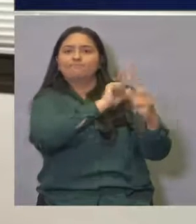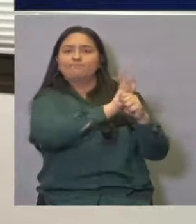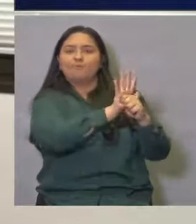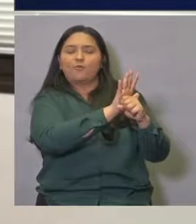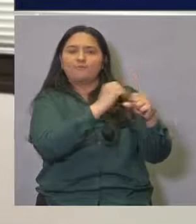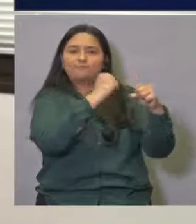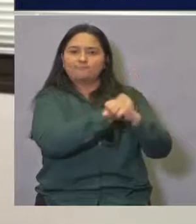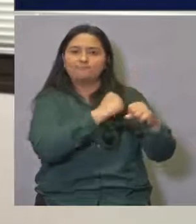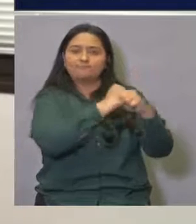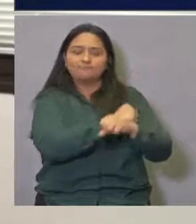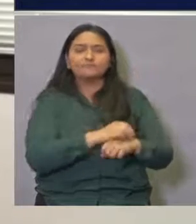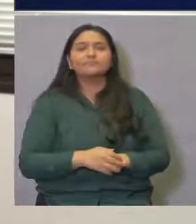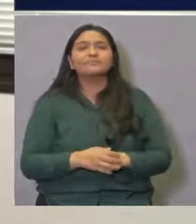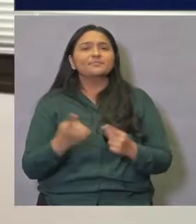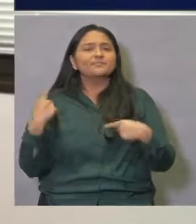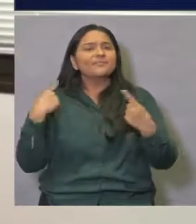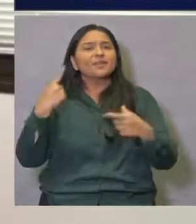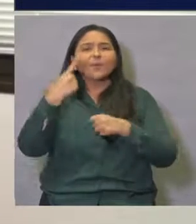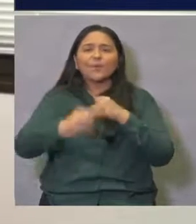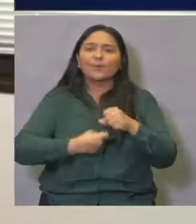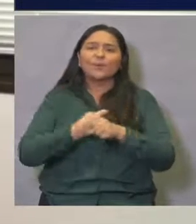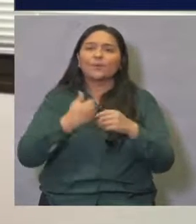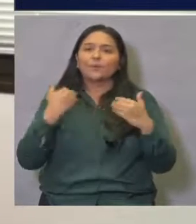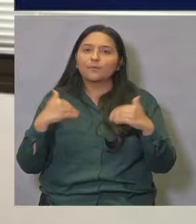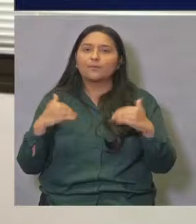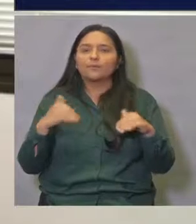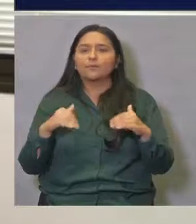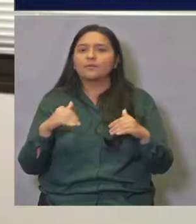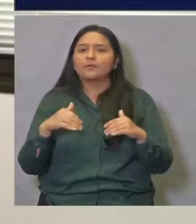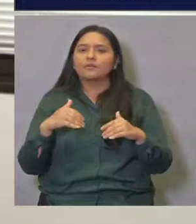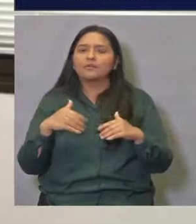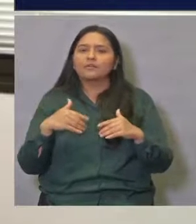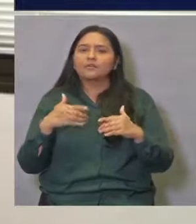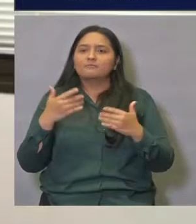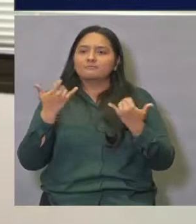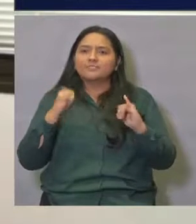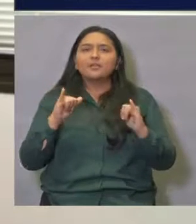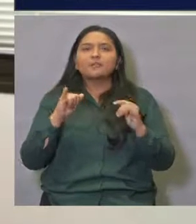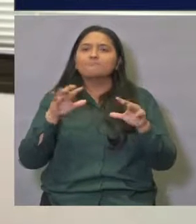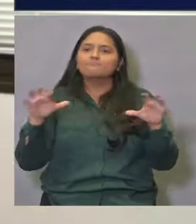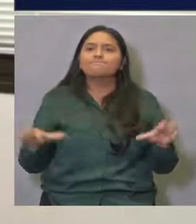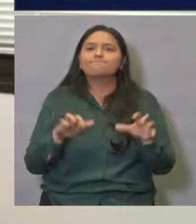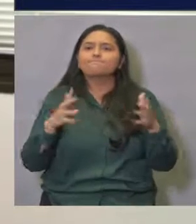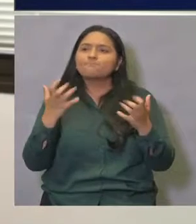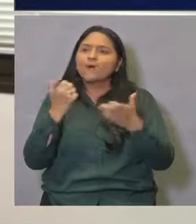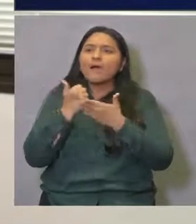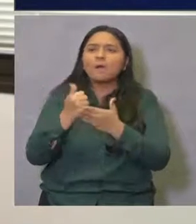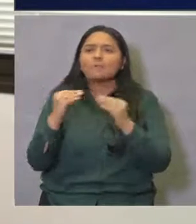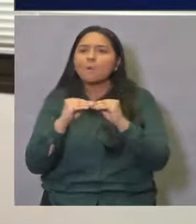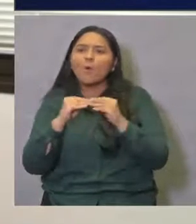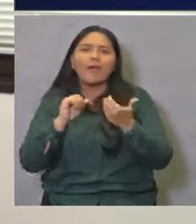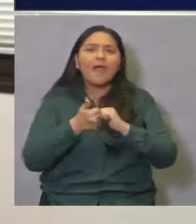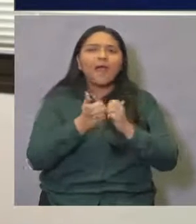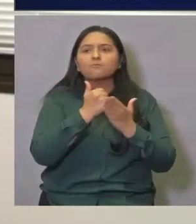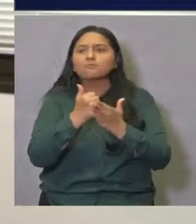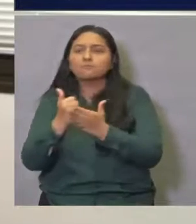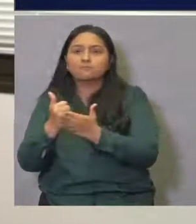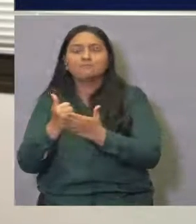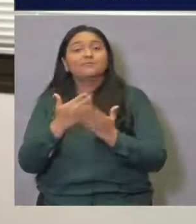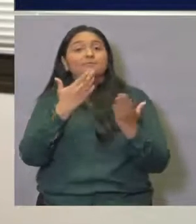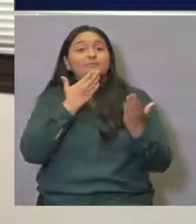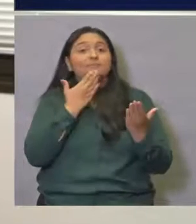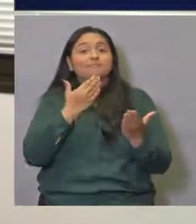HAN HECHO TODO LO POSIBLE PARA